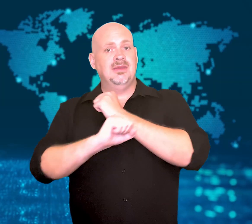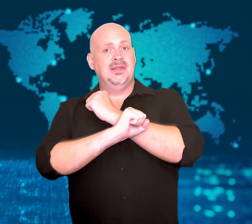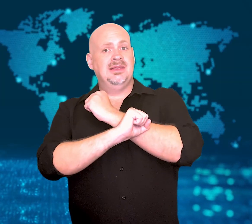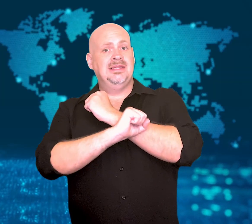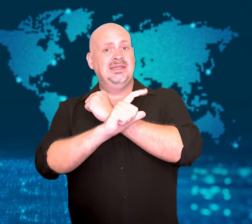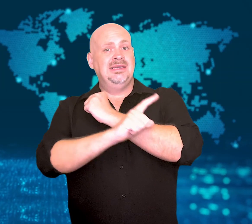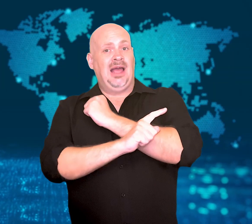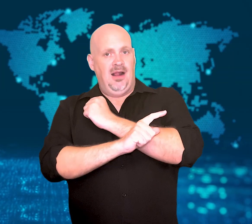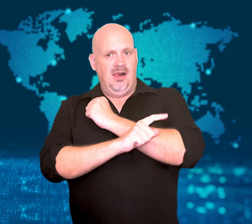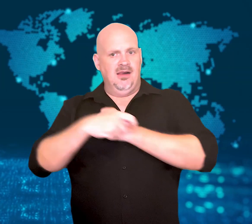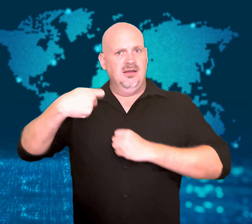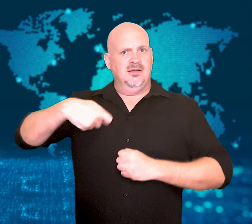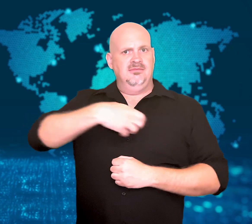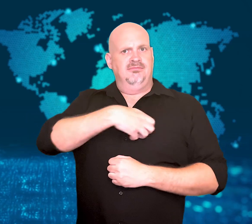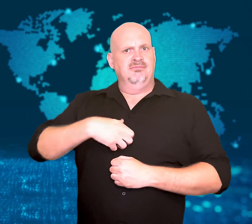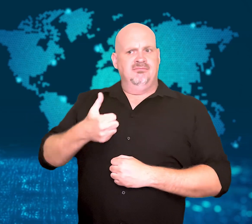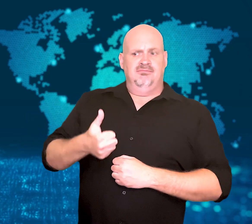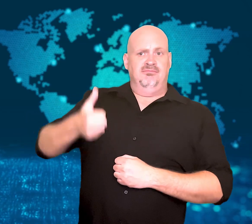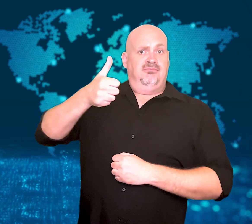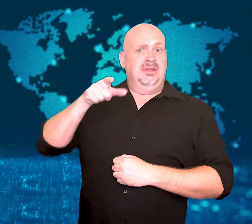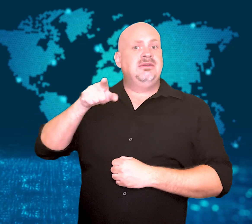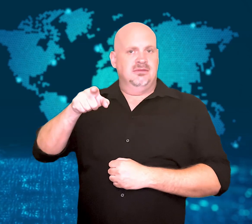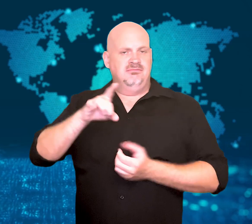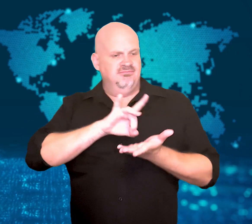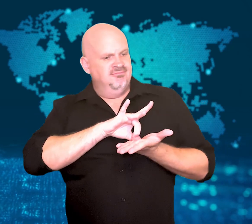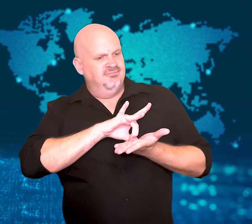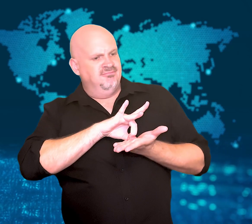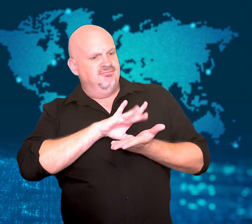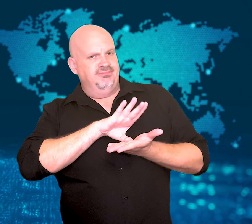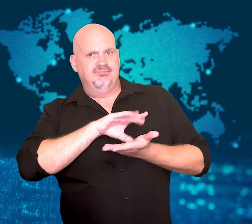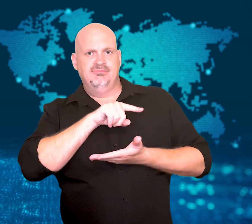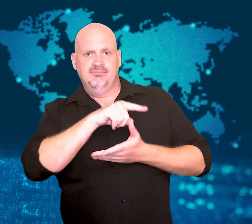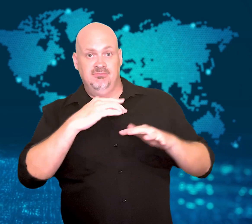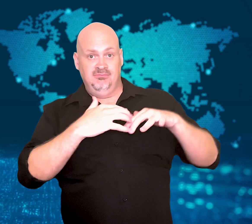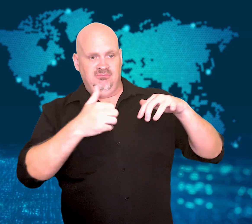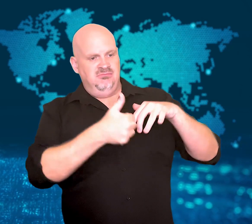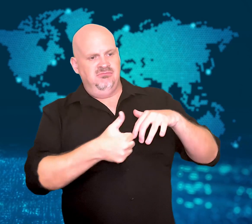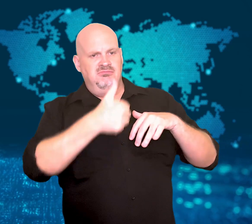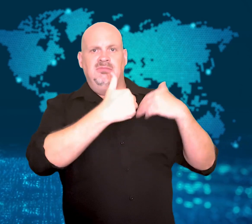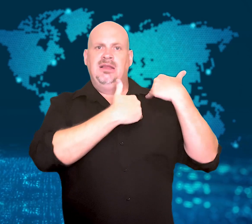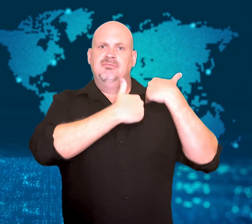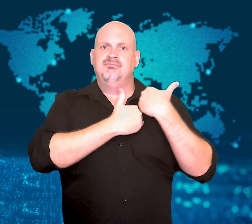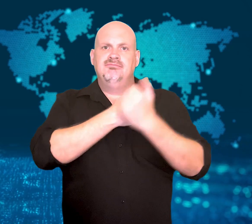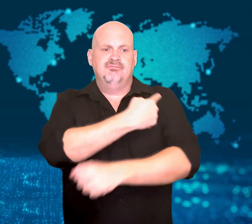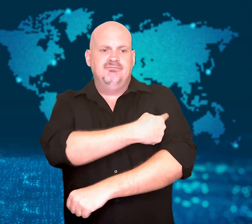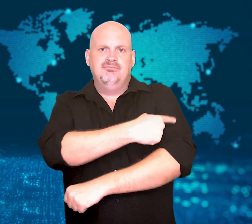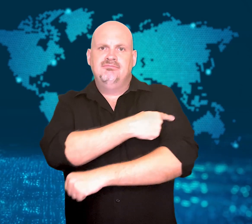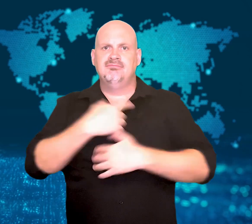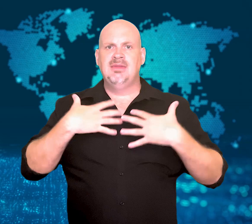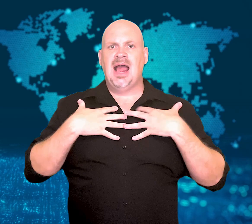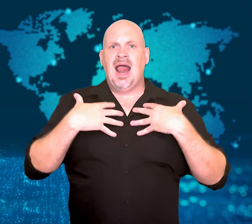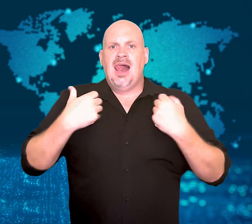[GAVIN]: Senegal's President has fired his health minister after a hospital fire that